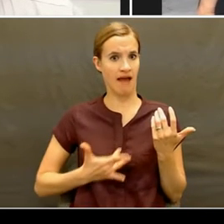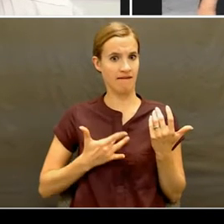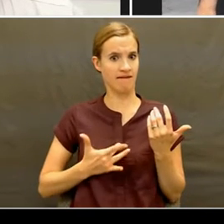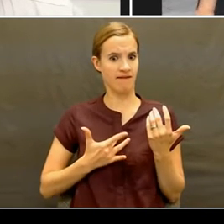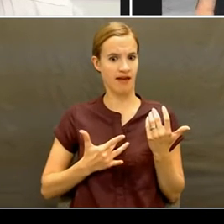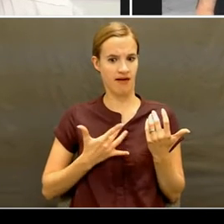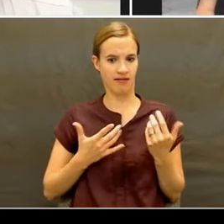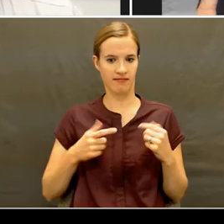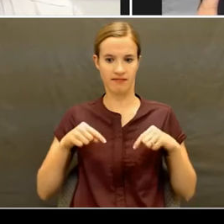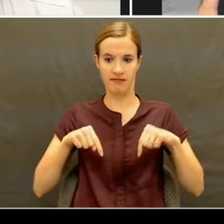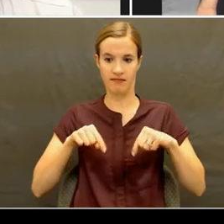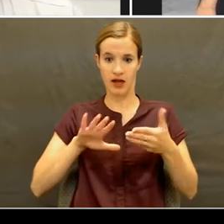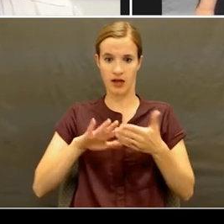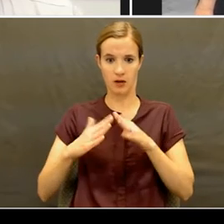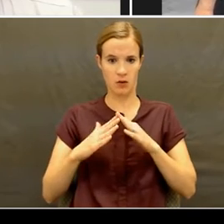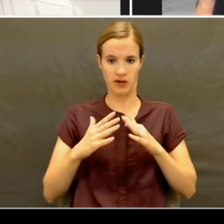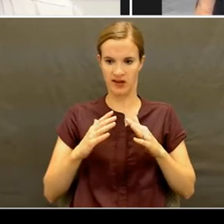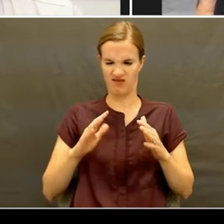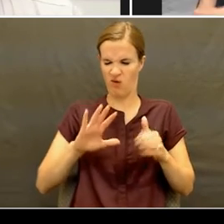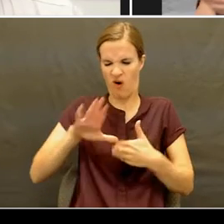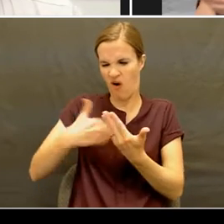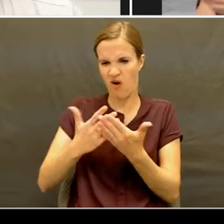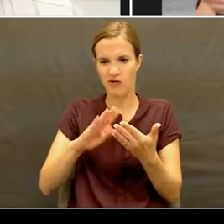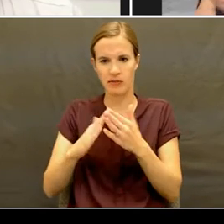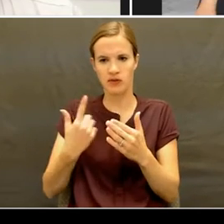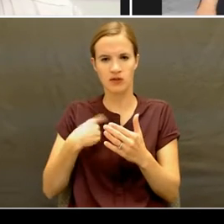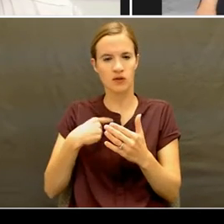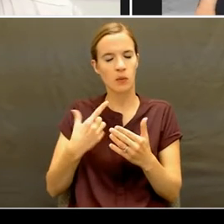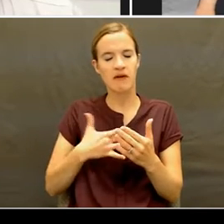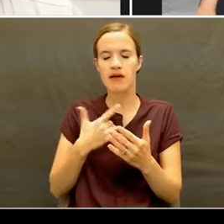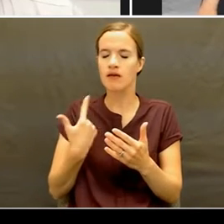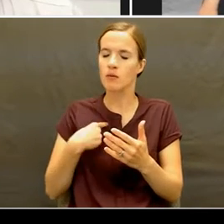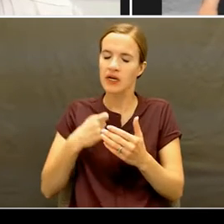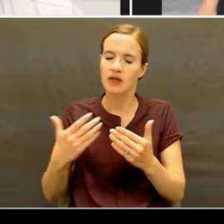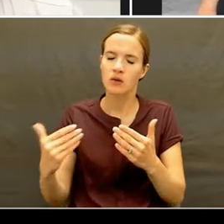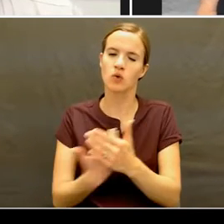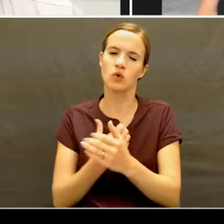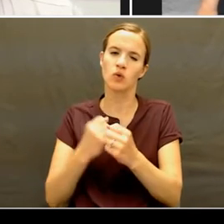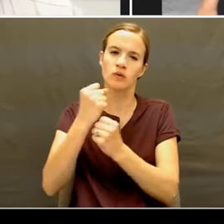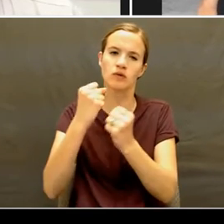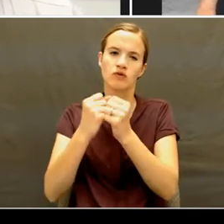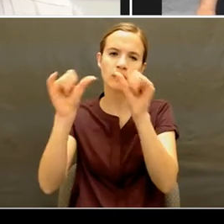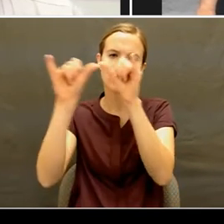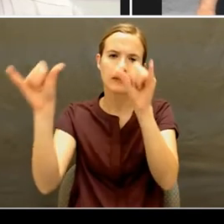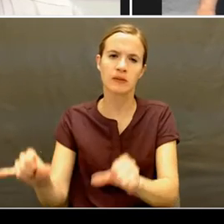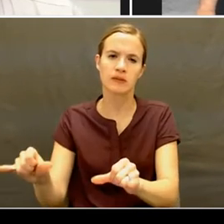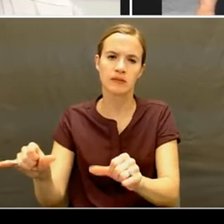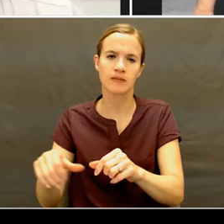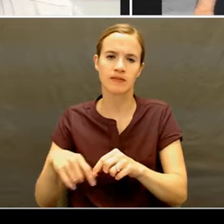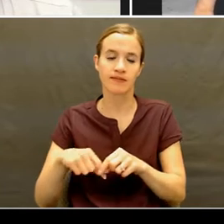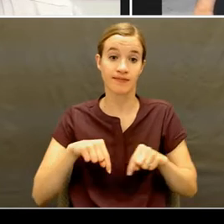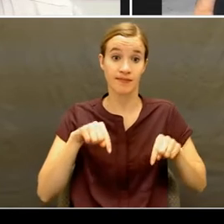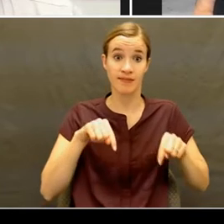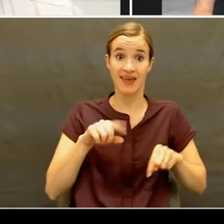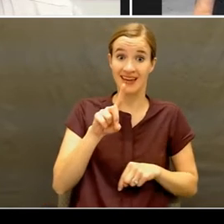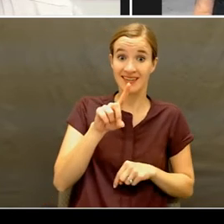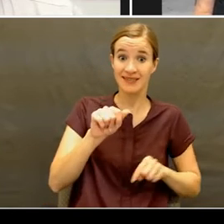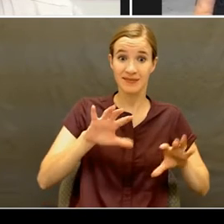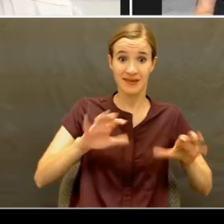disability world needs an infrastructure because we need to have gatekeepers that won't allow us to